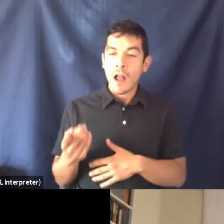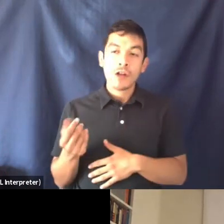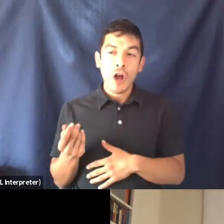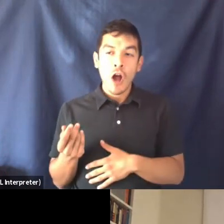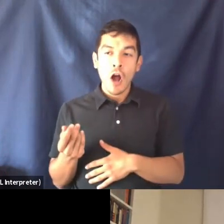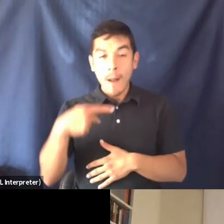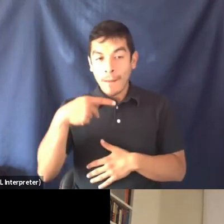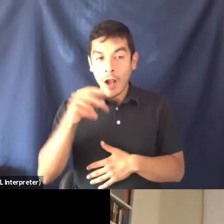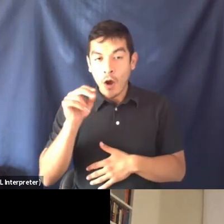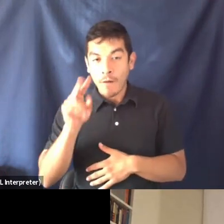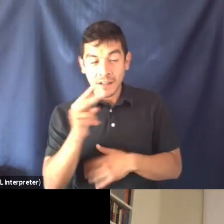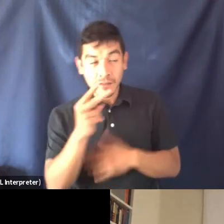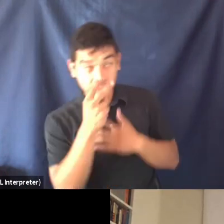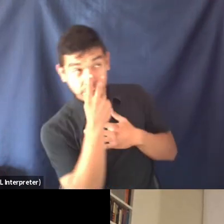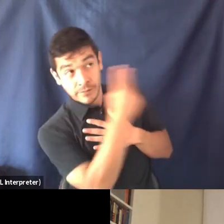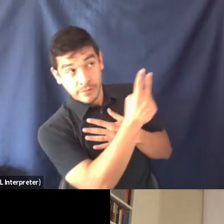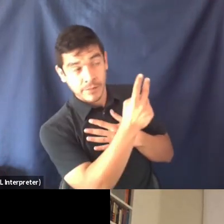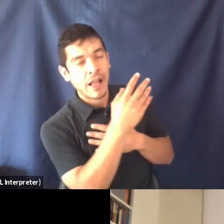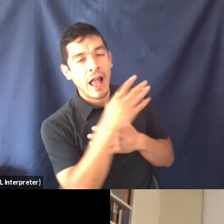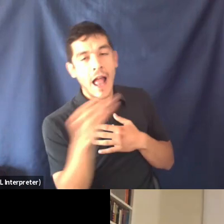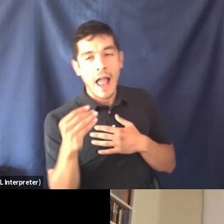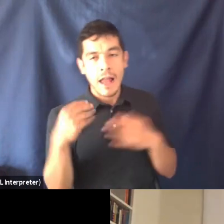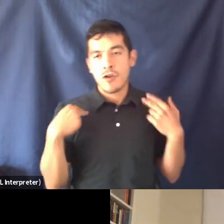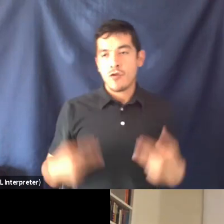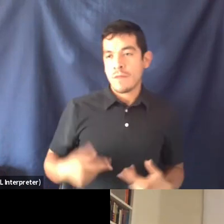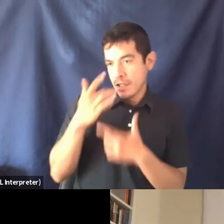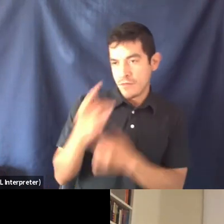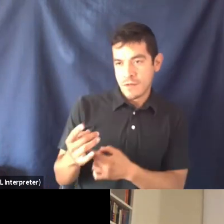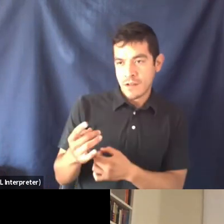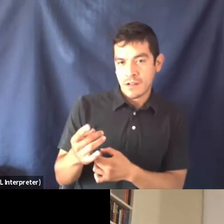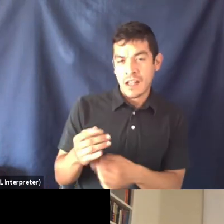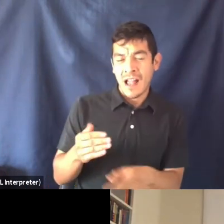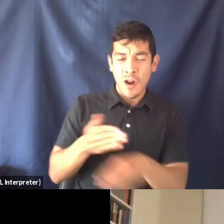But over time, after a while, I kind of just shut myself in and just edited